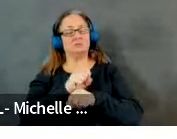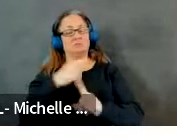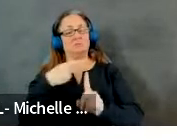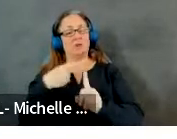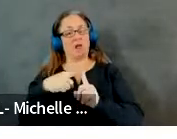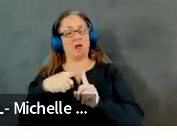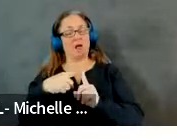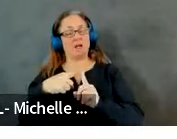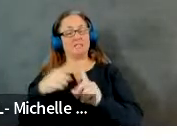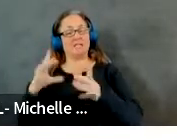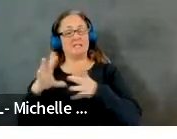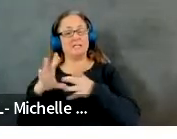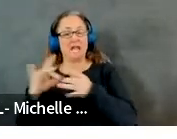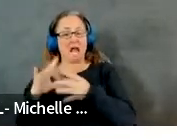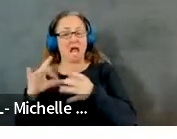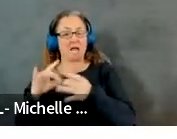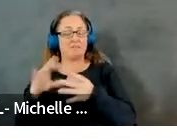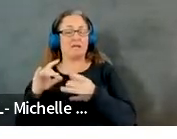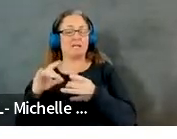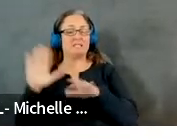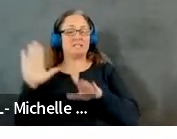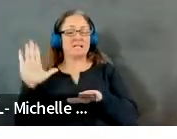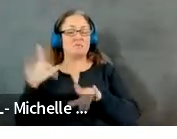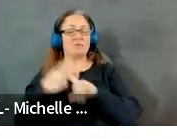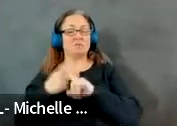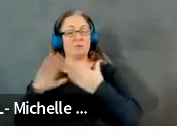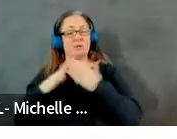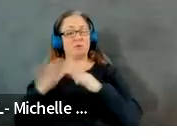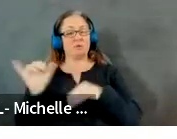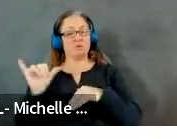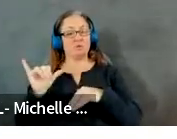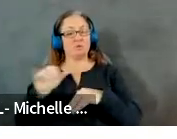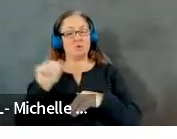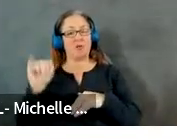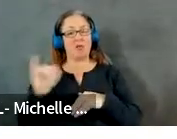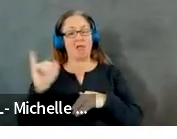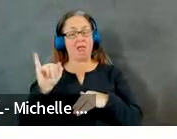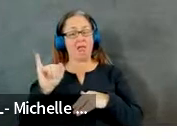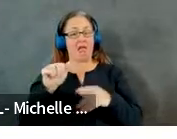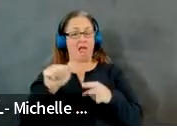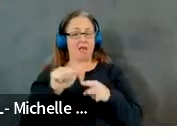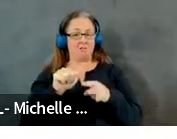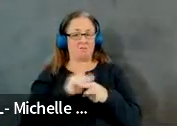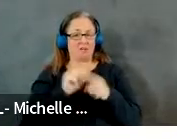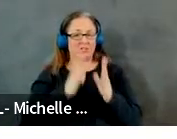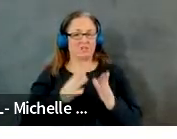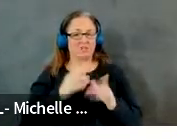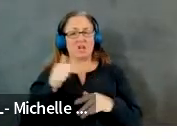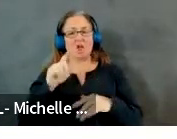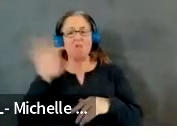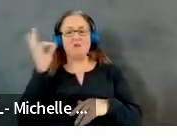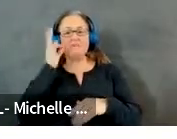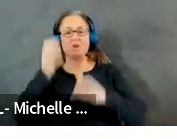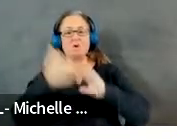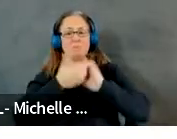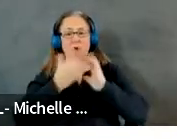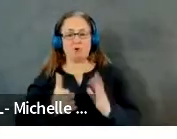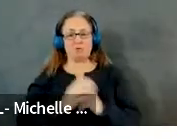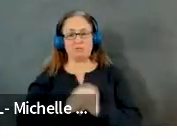comments, and testimonials from the community, AI practitioners, and our other federal partners.